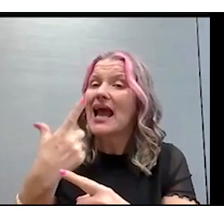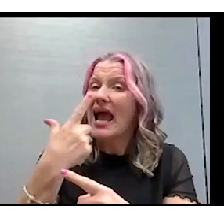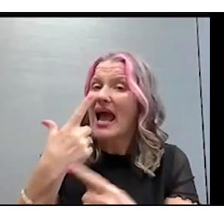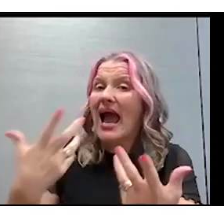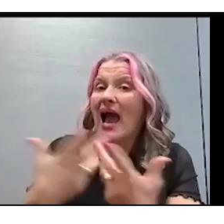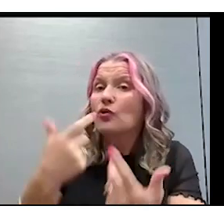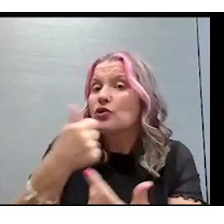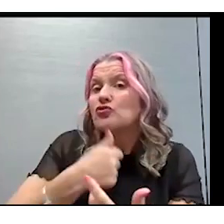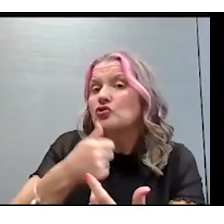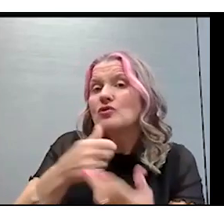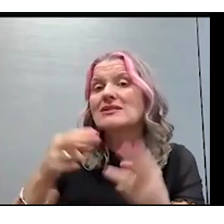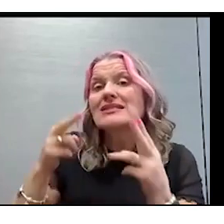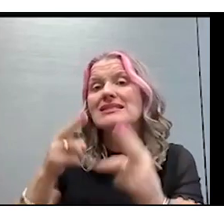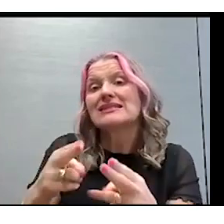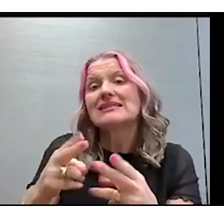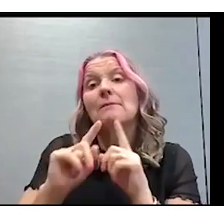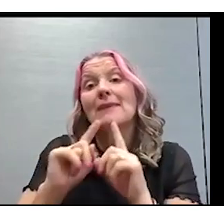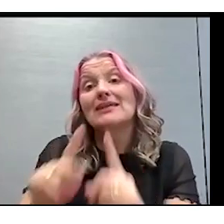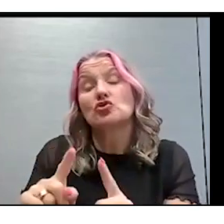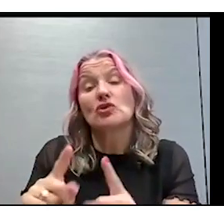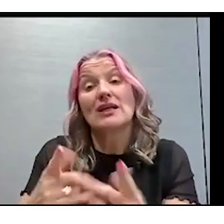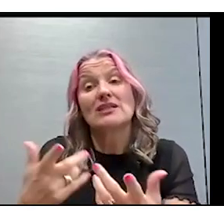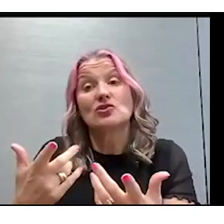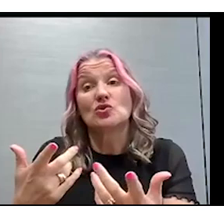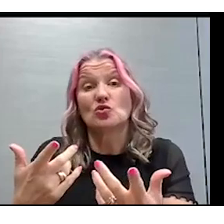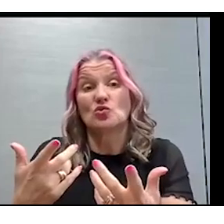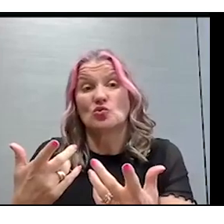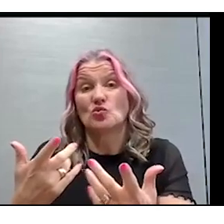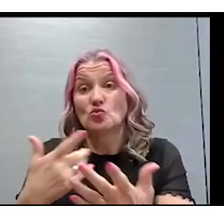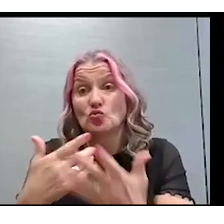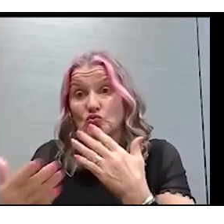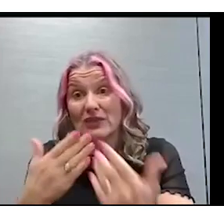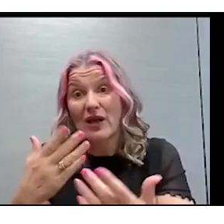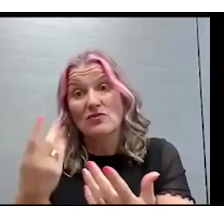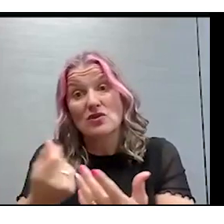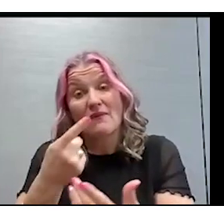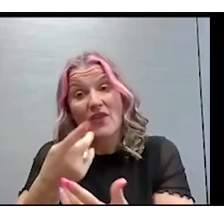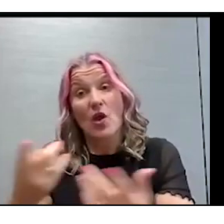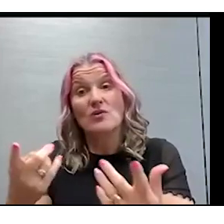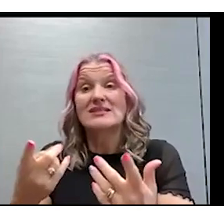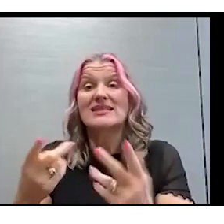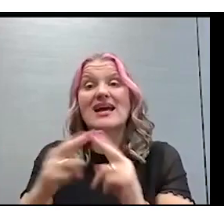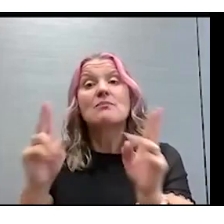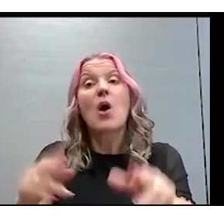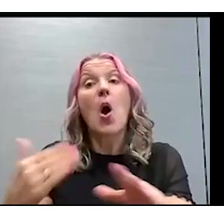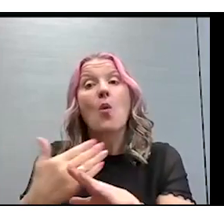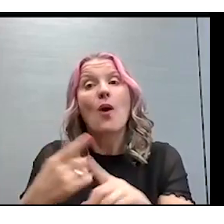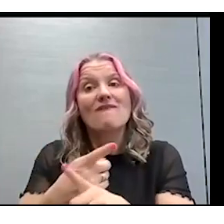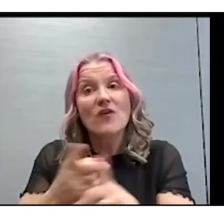to maybe address some of them? So that's my lesson or my homework for you,